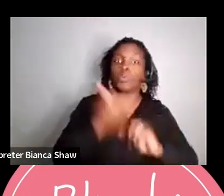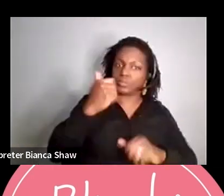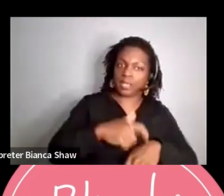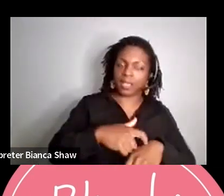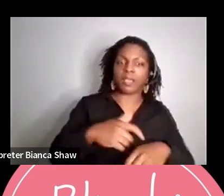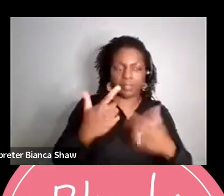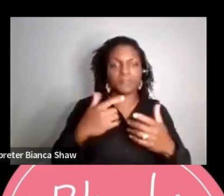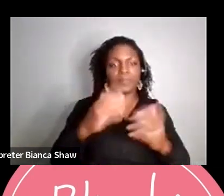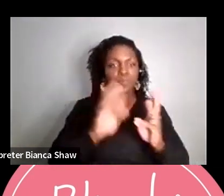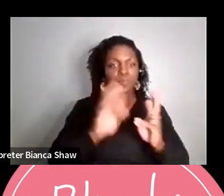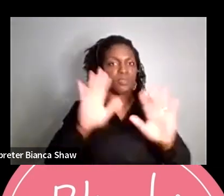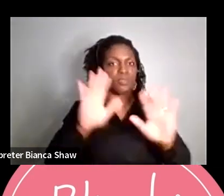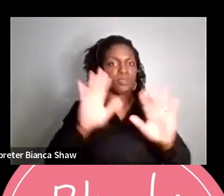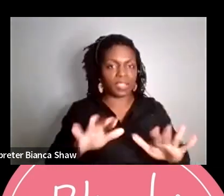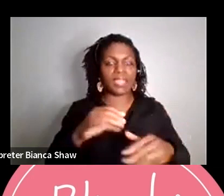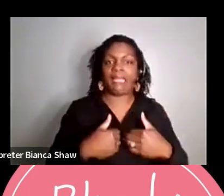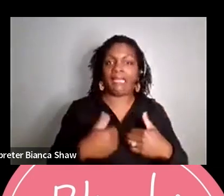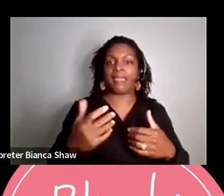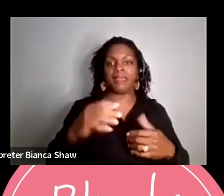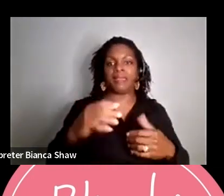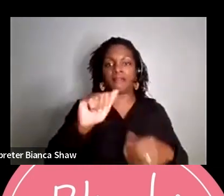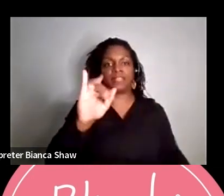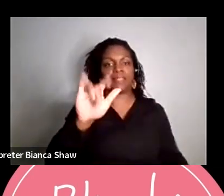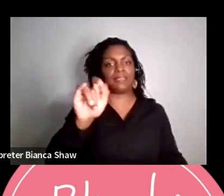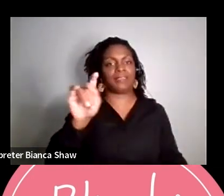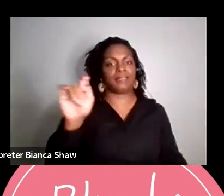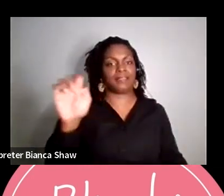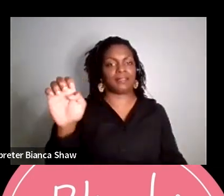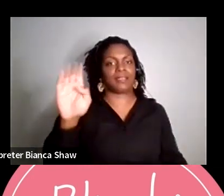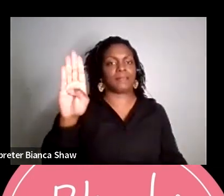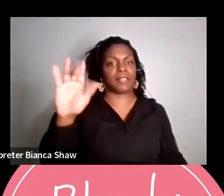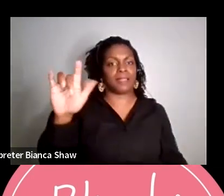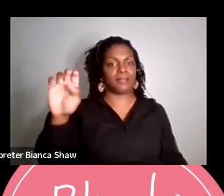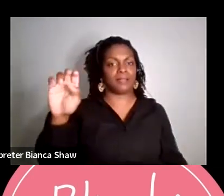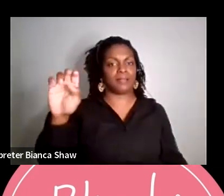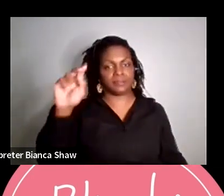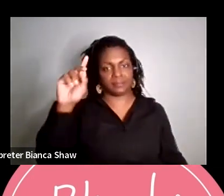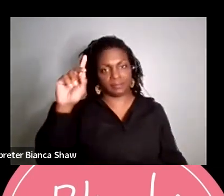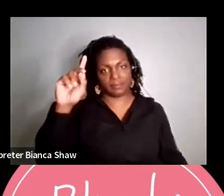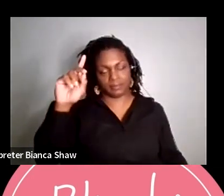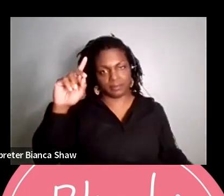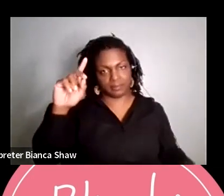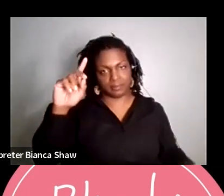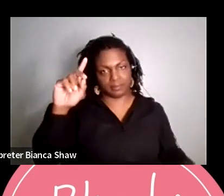from ul Campus and what's really neat about ul campus is they actually have audible pedestrian signals.